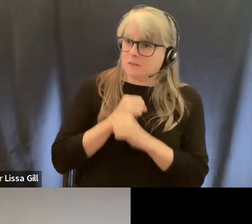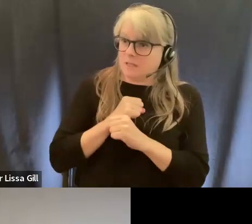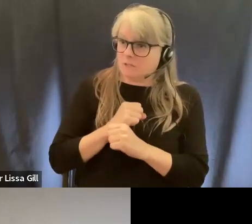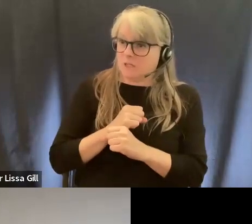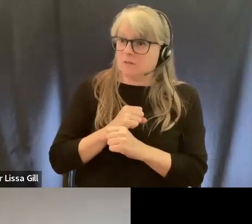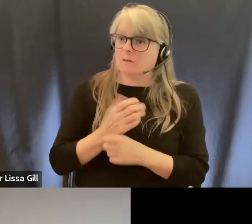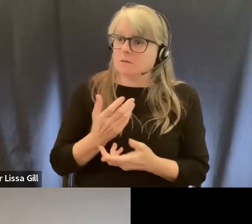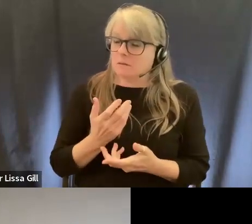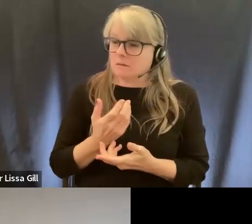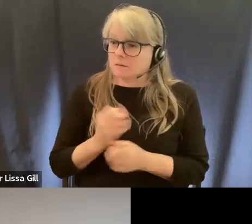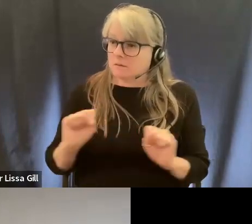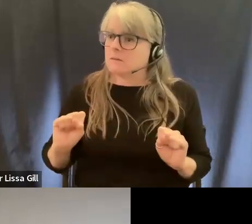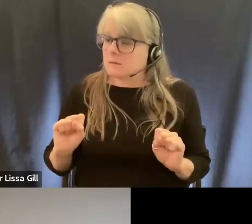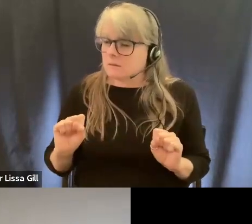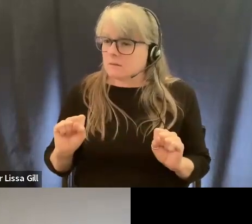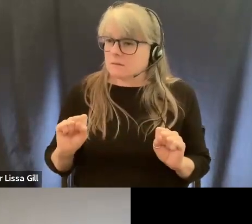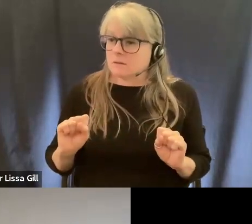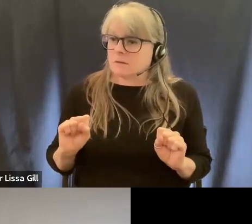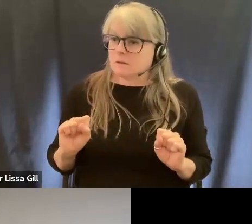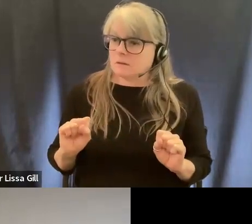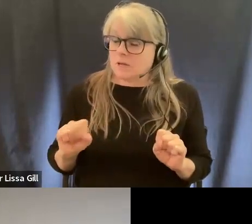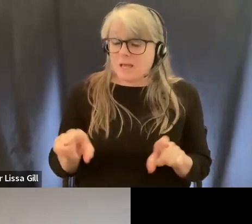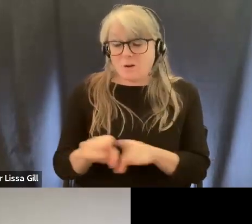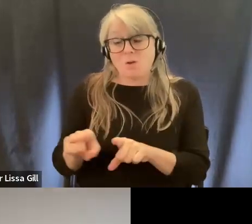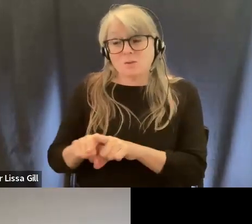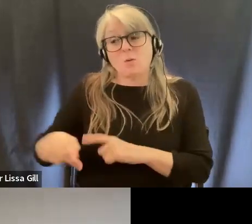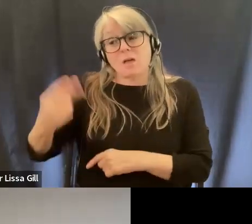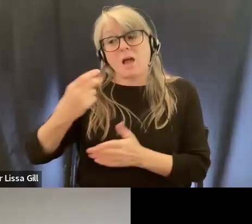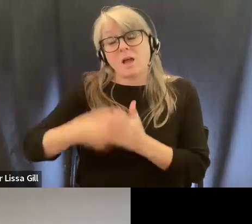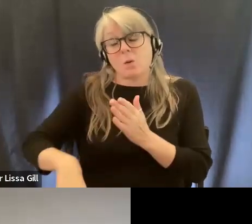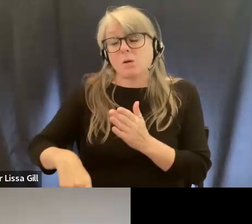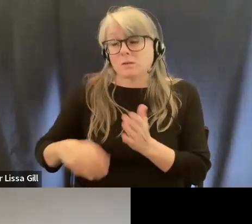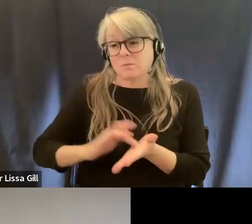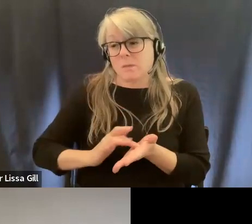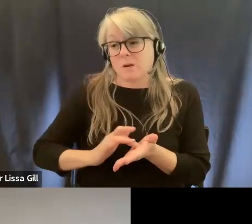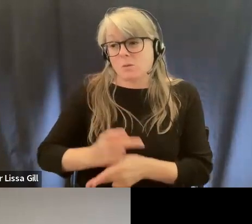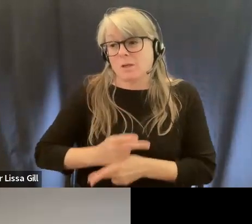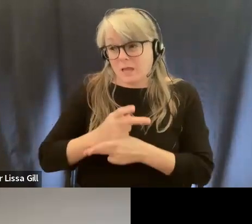So I got very interested in the senior real estate specialist, designation when I was, getting an executive certificate in home modification when I was getting an executive certificate in home modification.